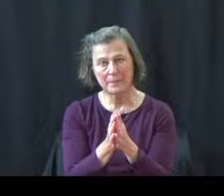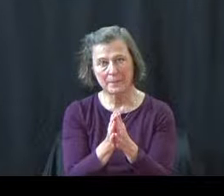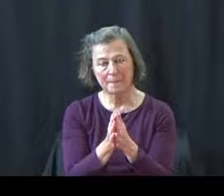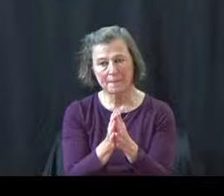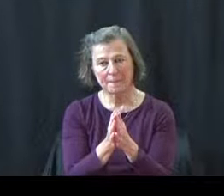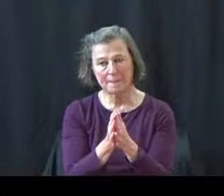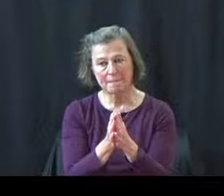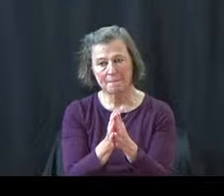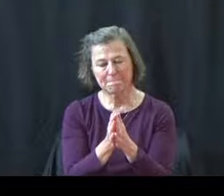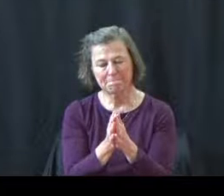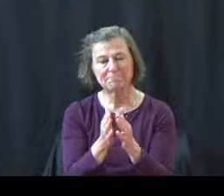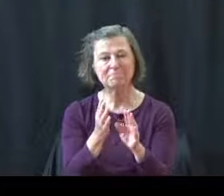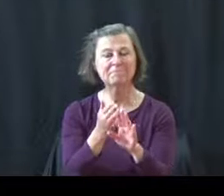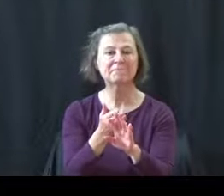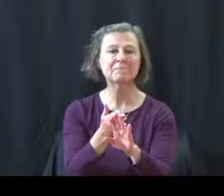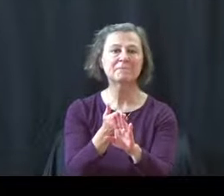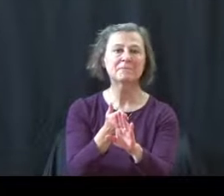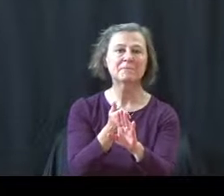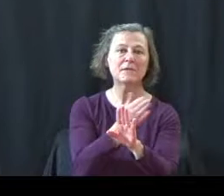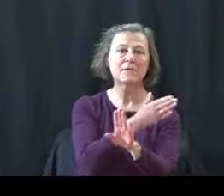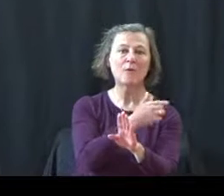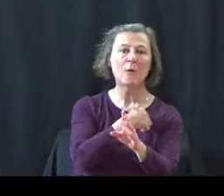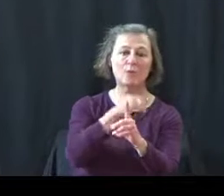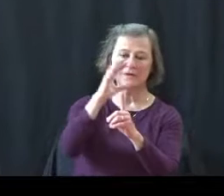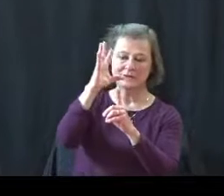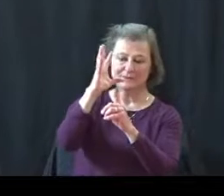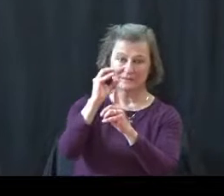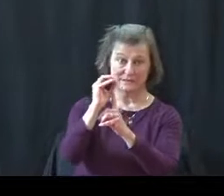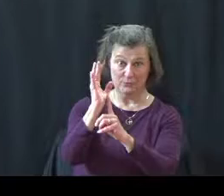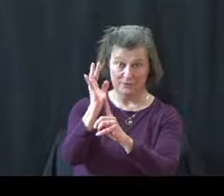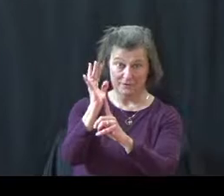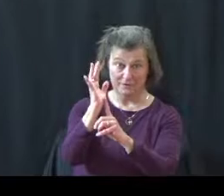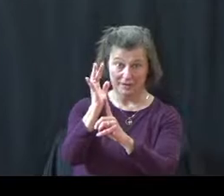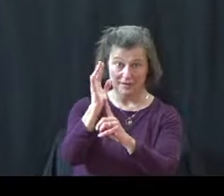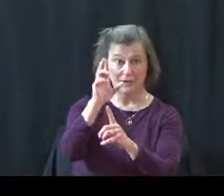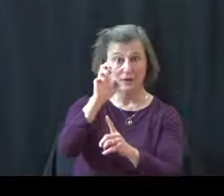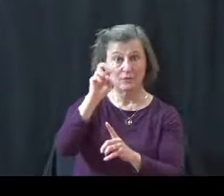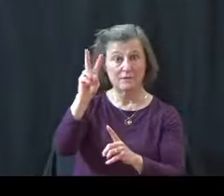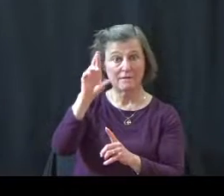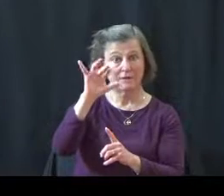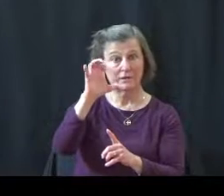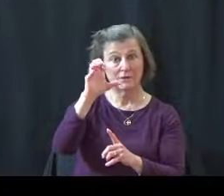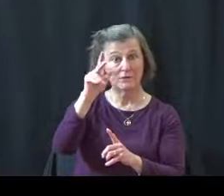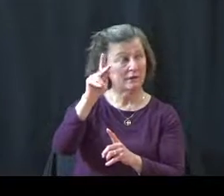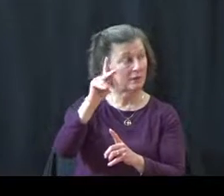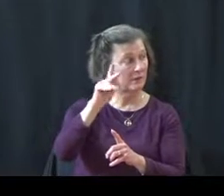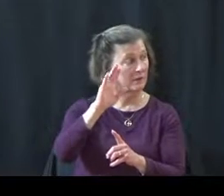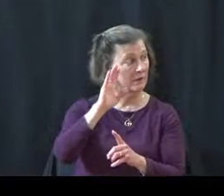Before we extinguish our chalice Reverend Rick will kindle from them the flame of our